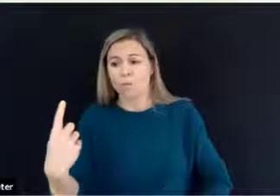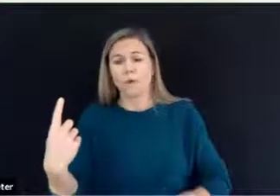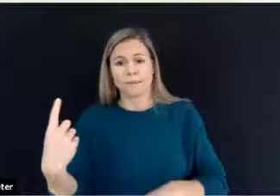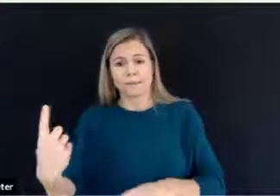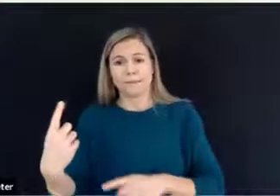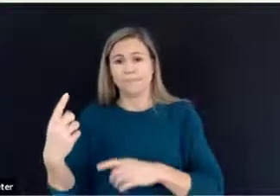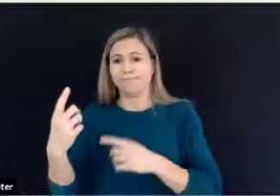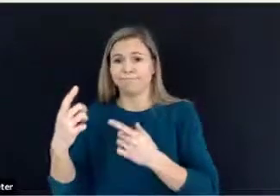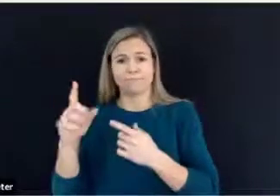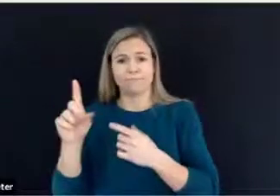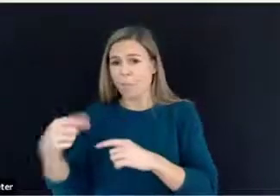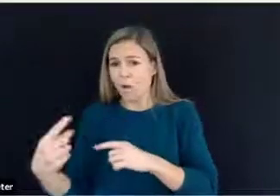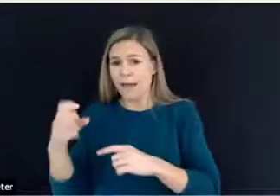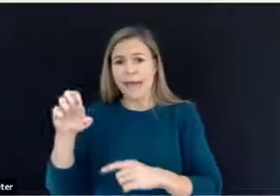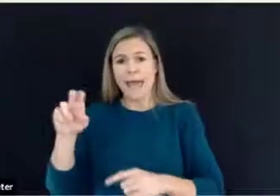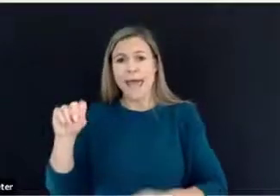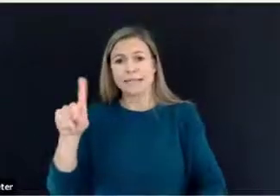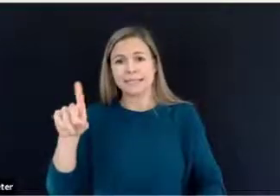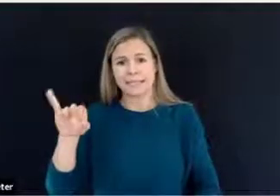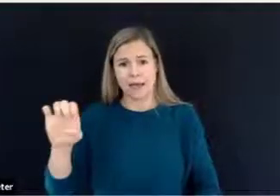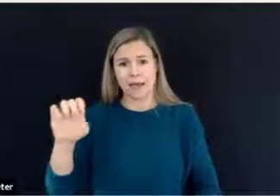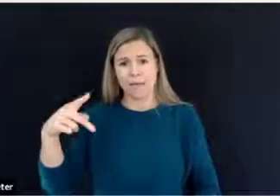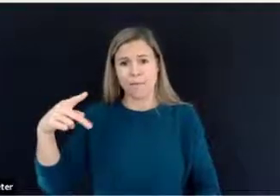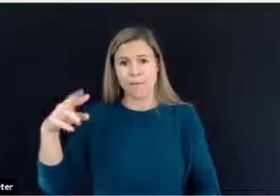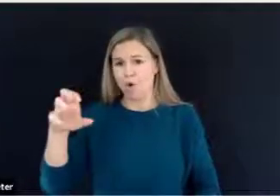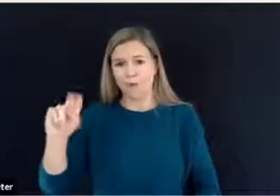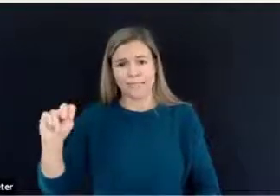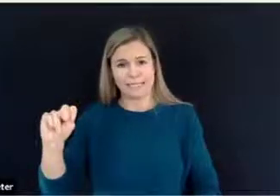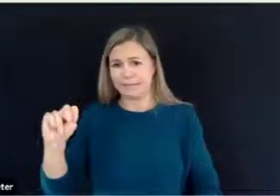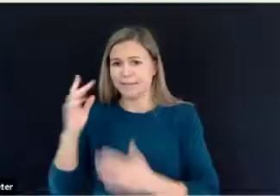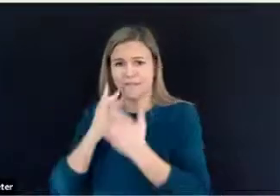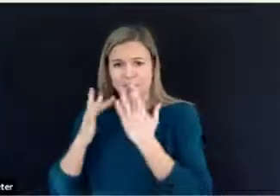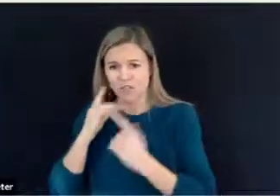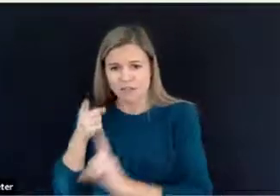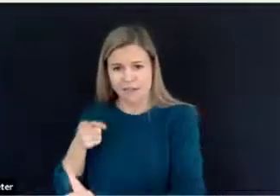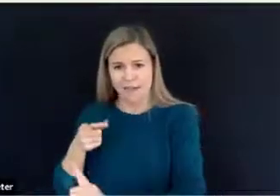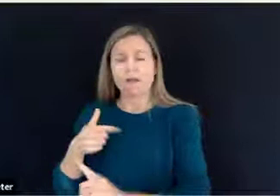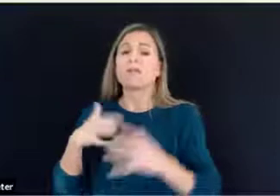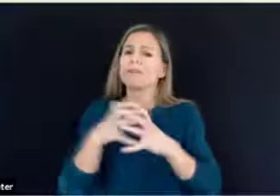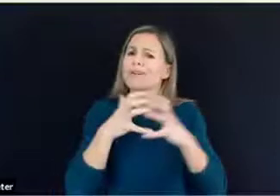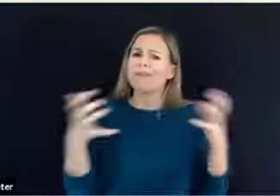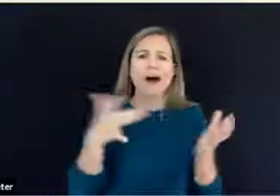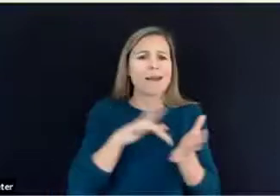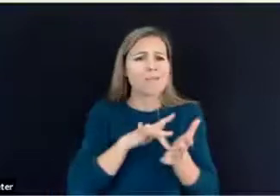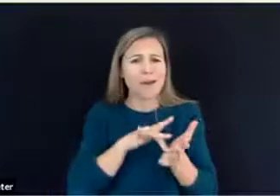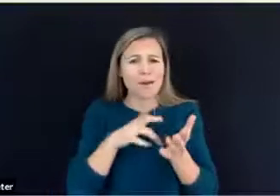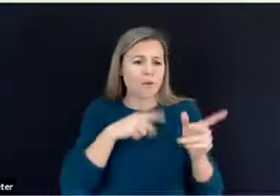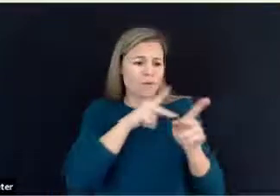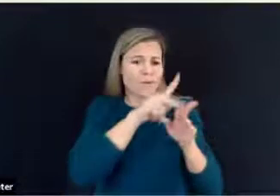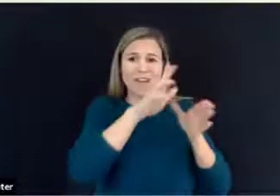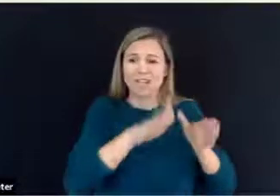And so, there are a lot of medical professionals that don't realize that these are in separate groups even,